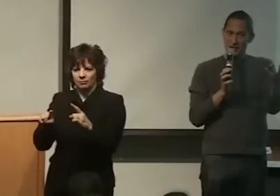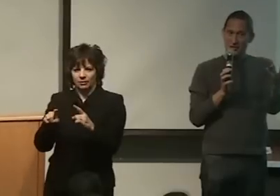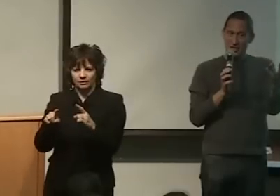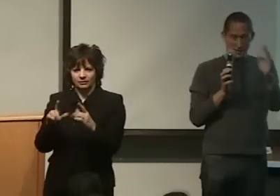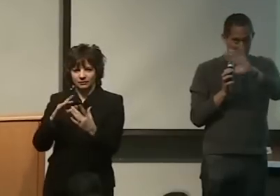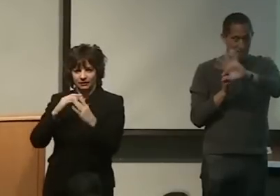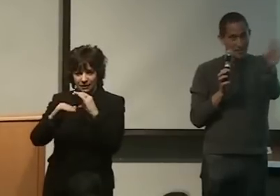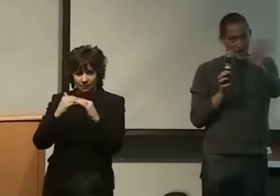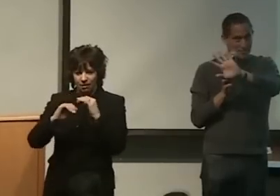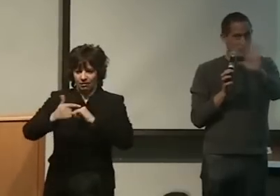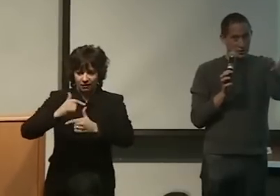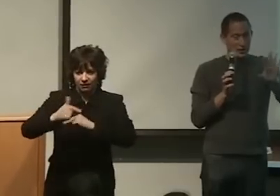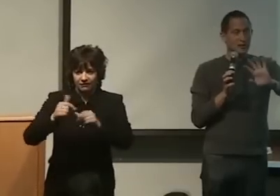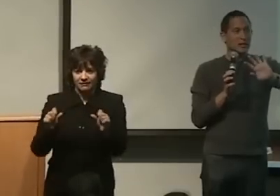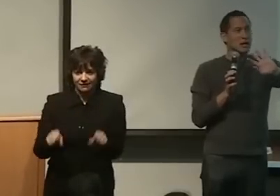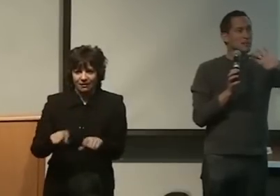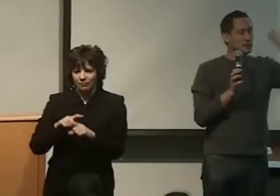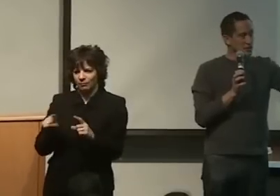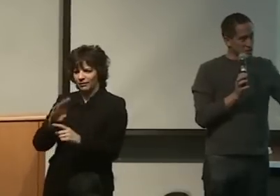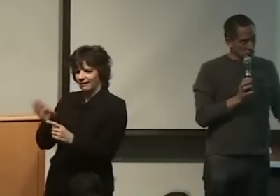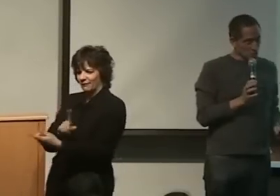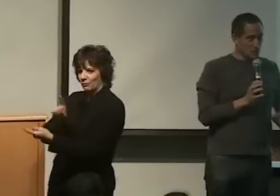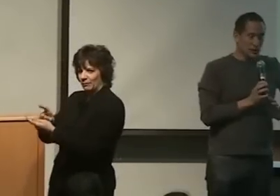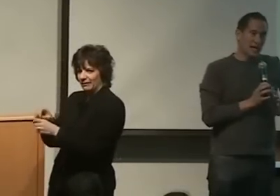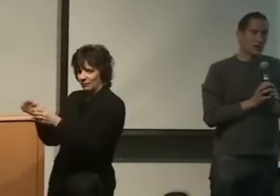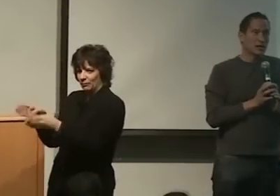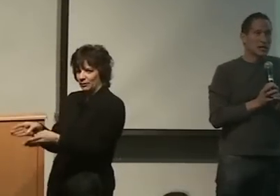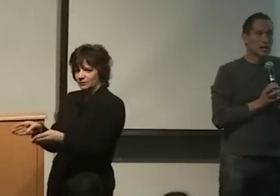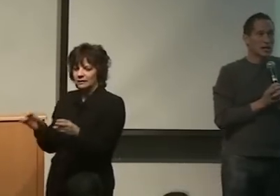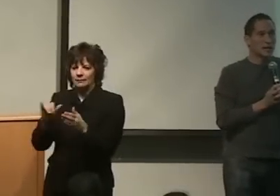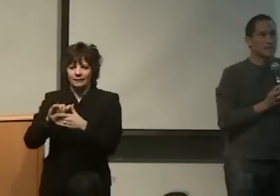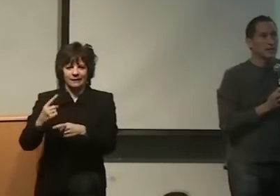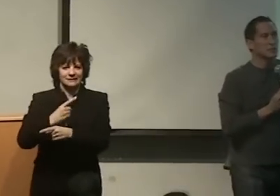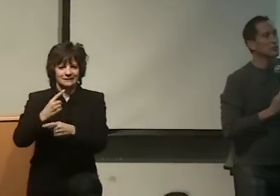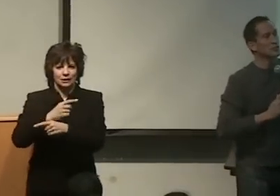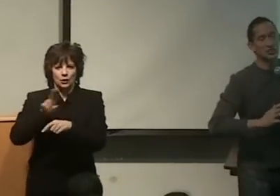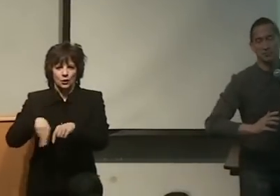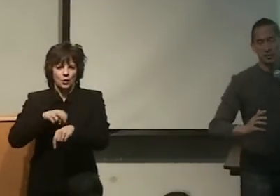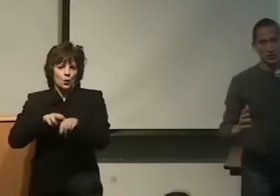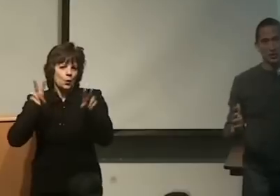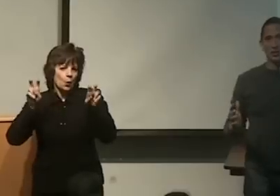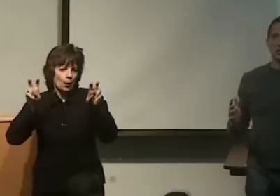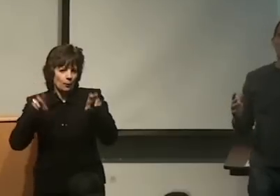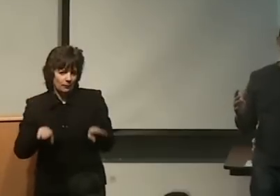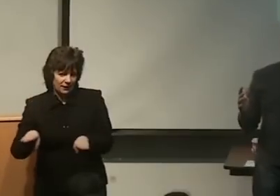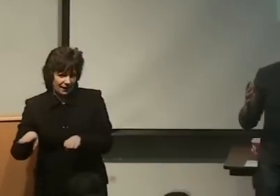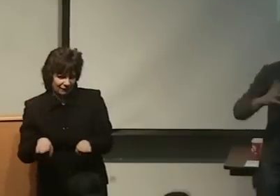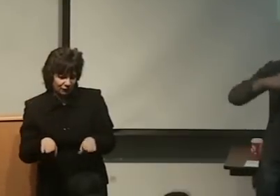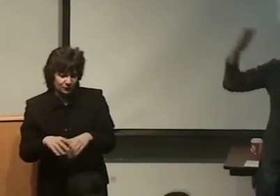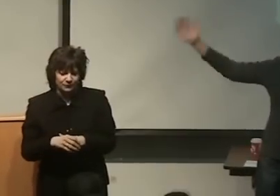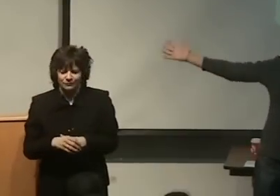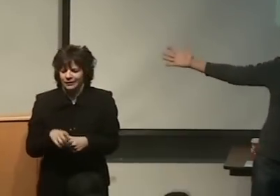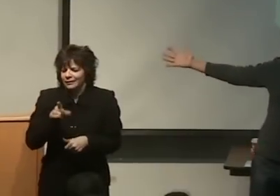Now, that may or may not be a good thing, but this is normal now. The relationship with -- I mean you can keep your friends back home.